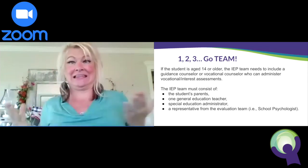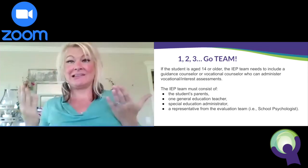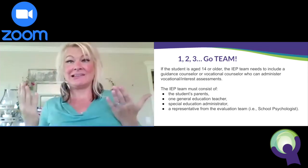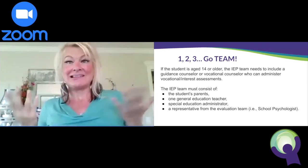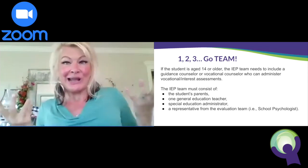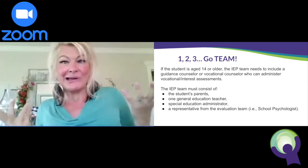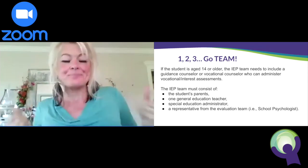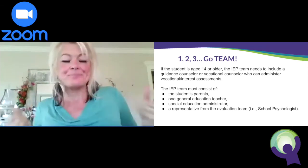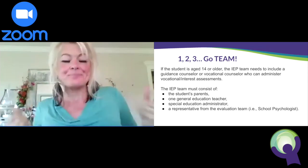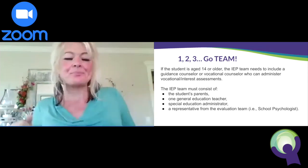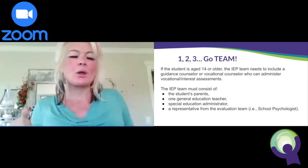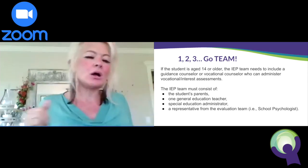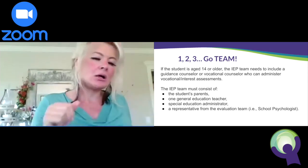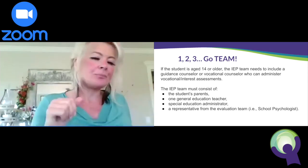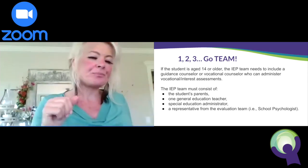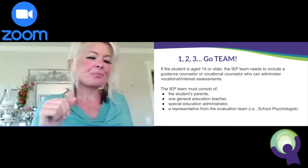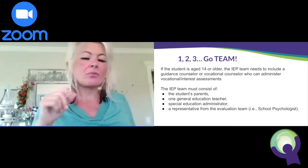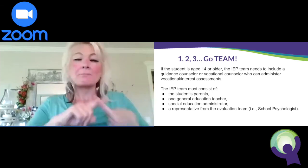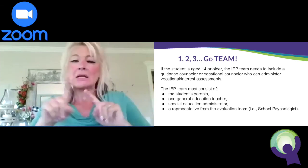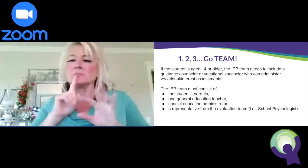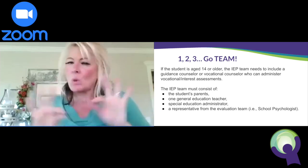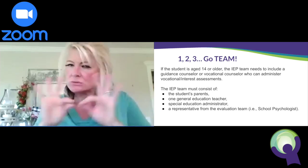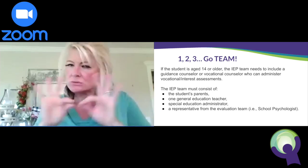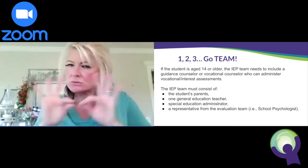and looking...and then doing right by with the team.